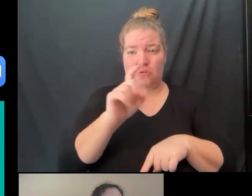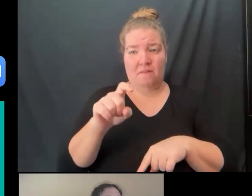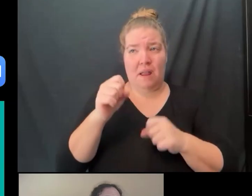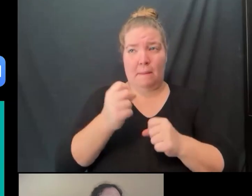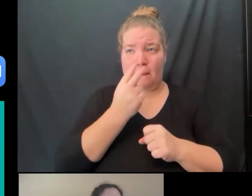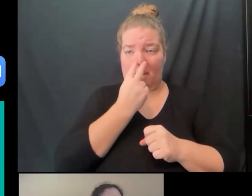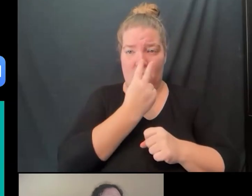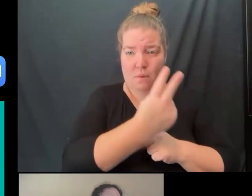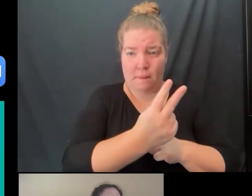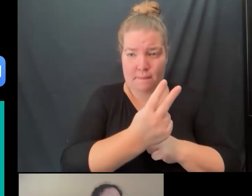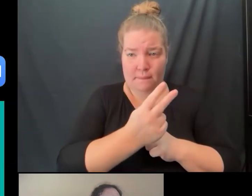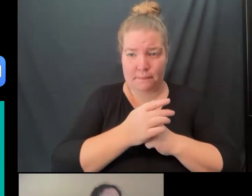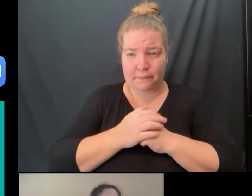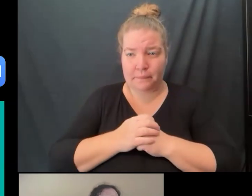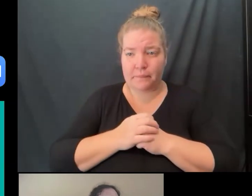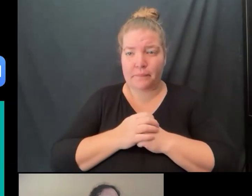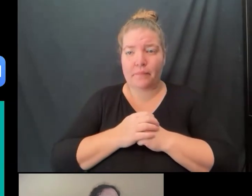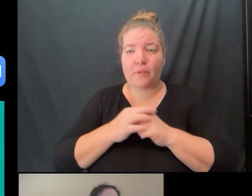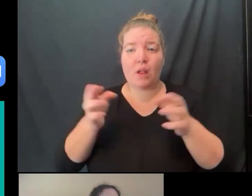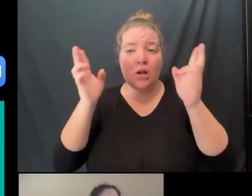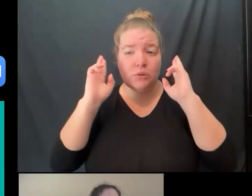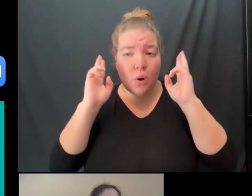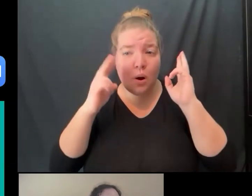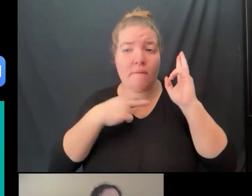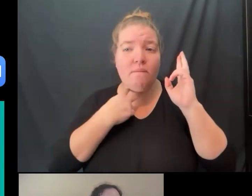As well, you should have the option